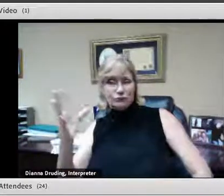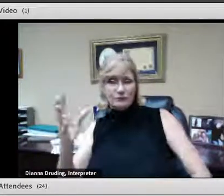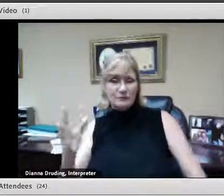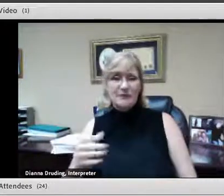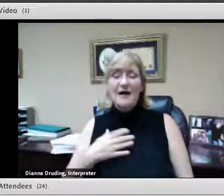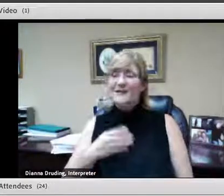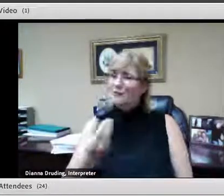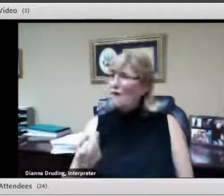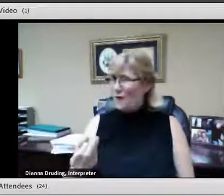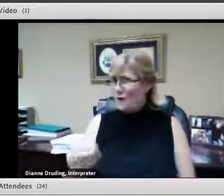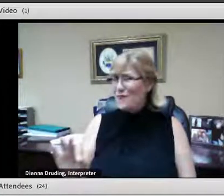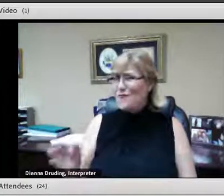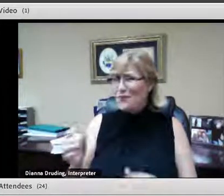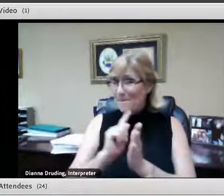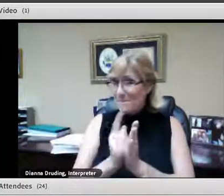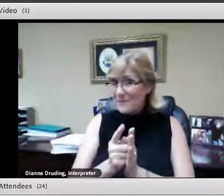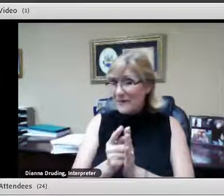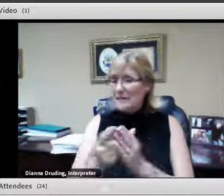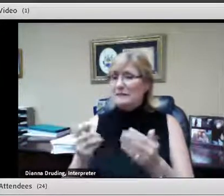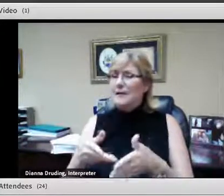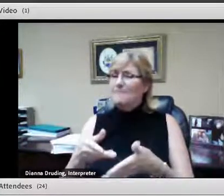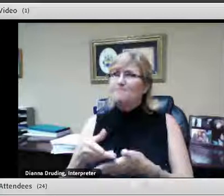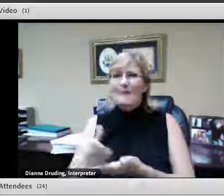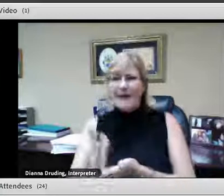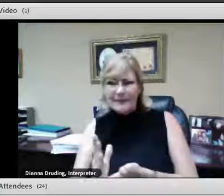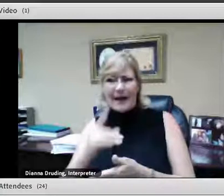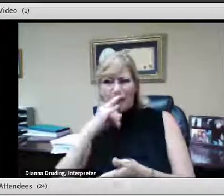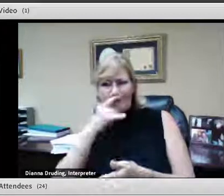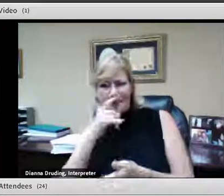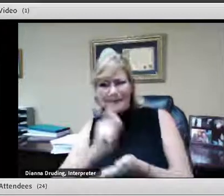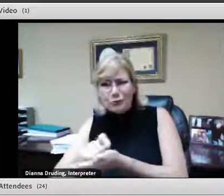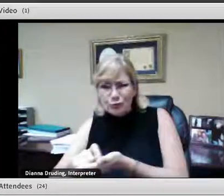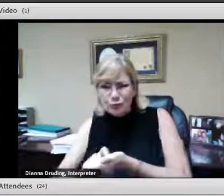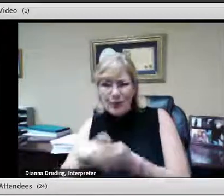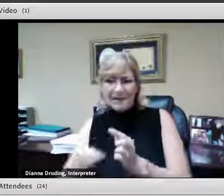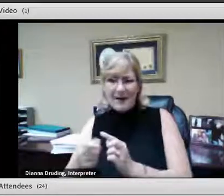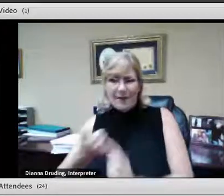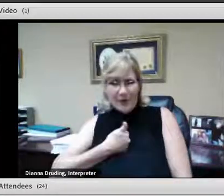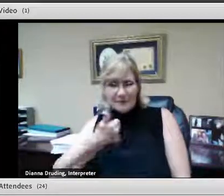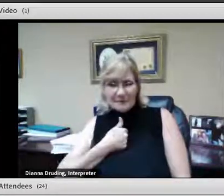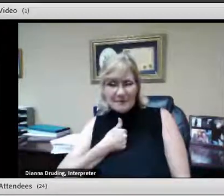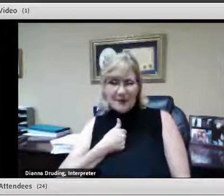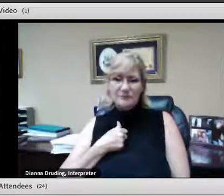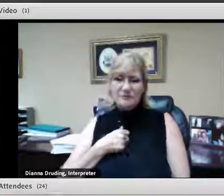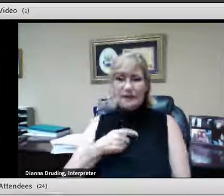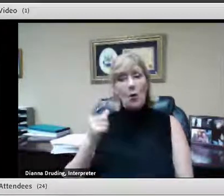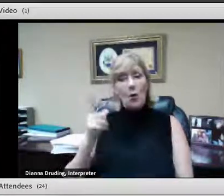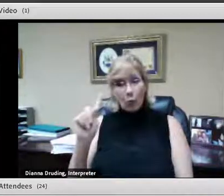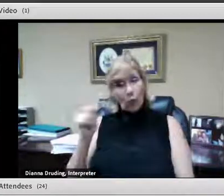and the kids write about themselves. Give them some specific things to say -- hobbies, place of birth, and interesting fact,